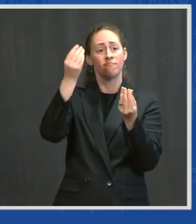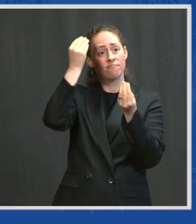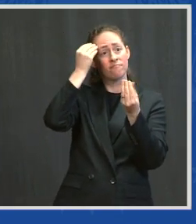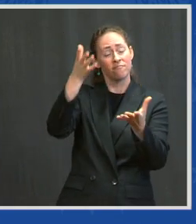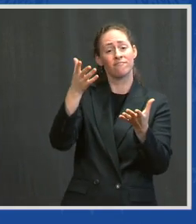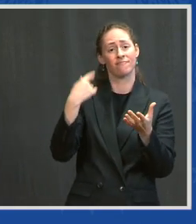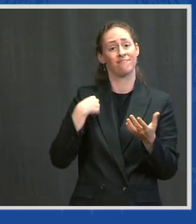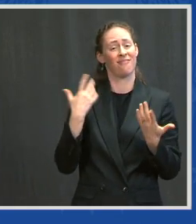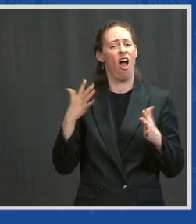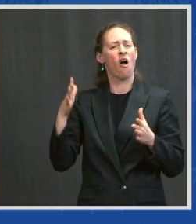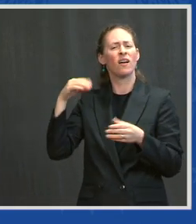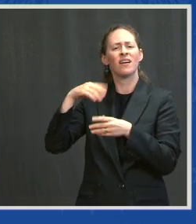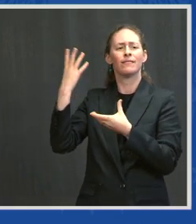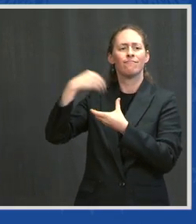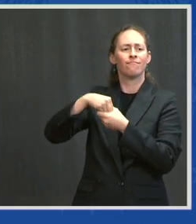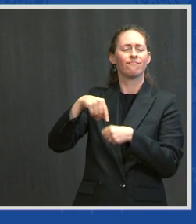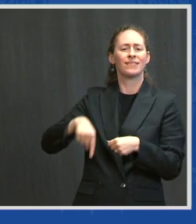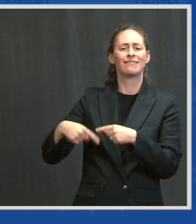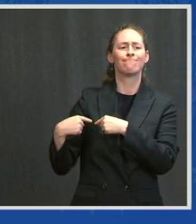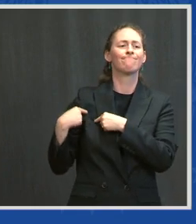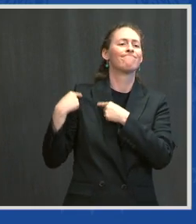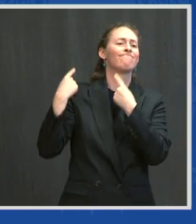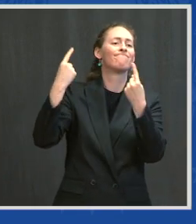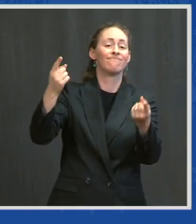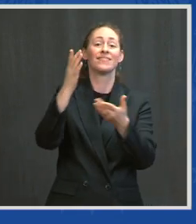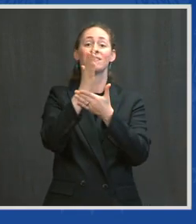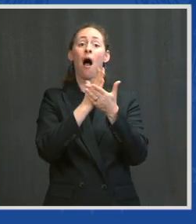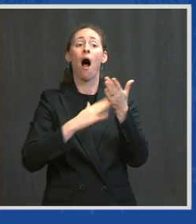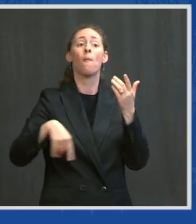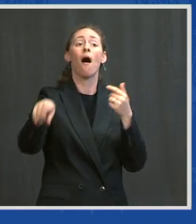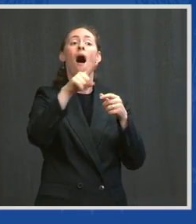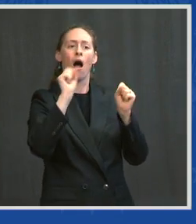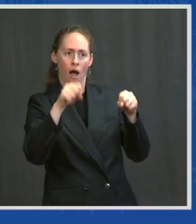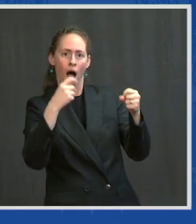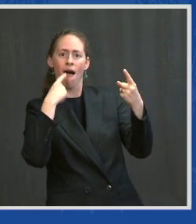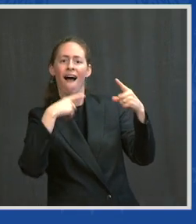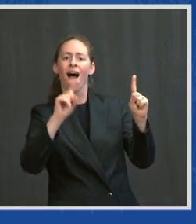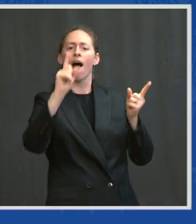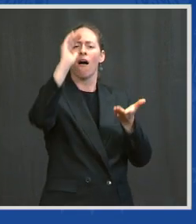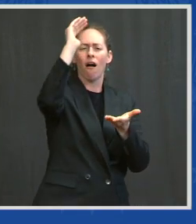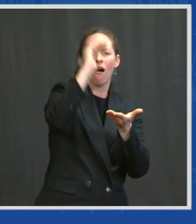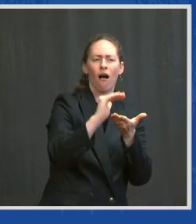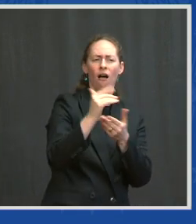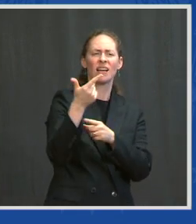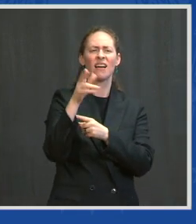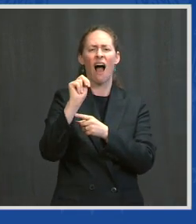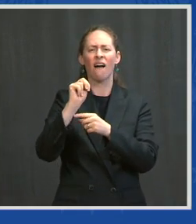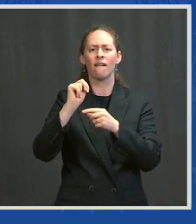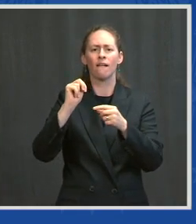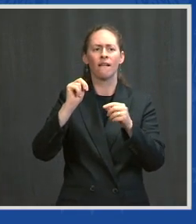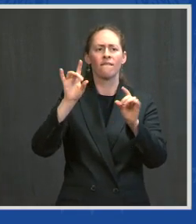that work that reduce gun violence and violent crime, and things that we don't know about. But things we know about: